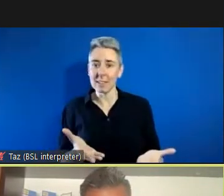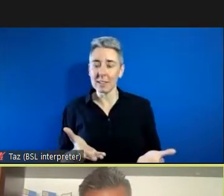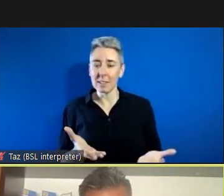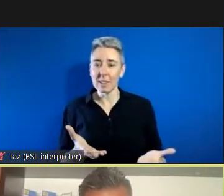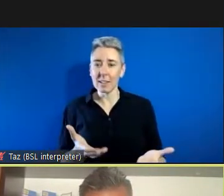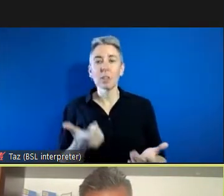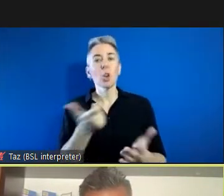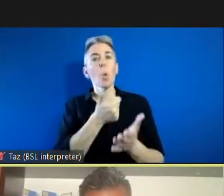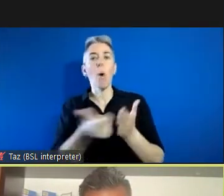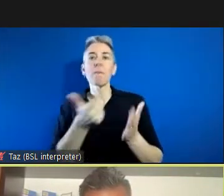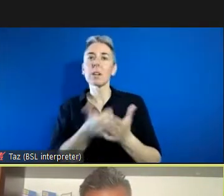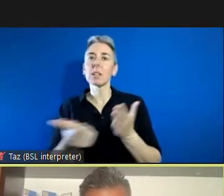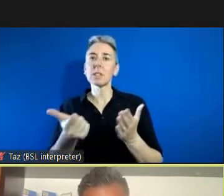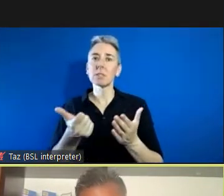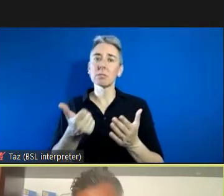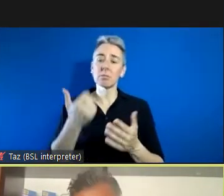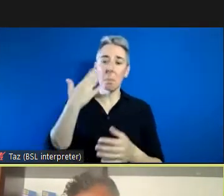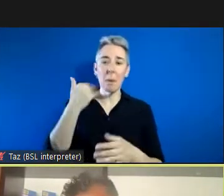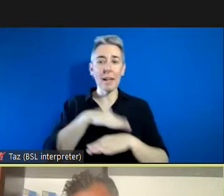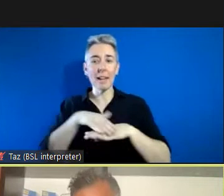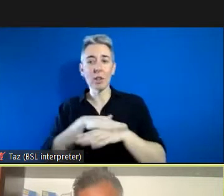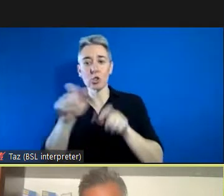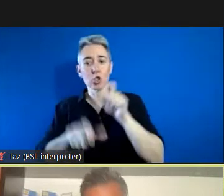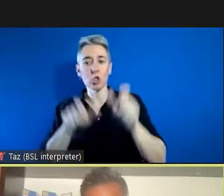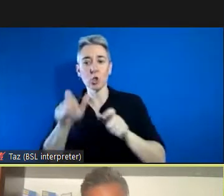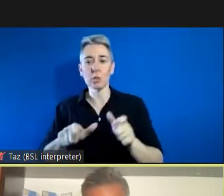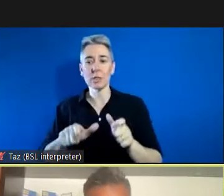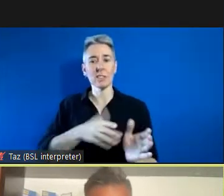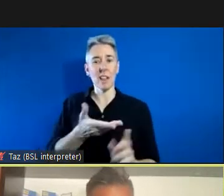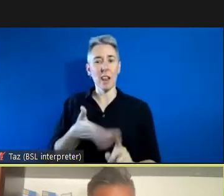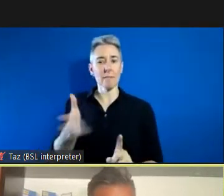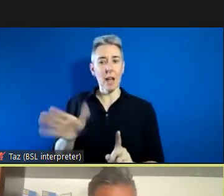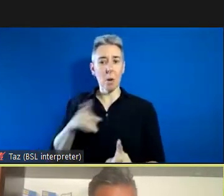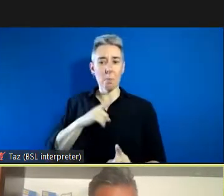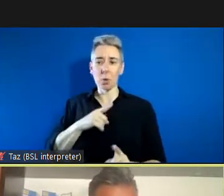not part of their social capital. It's an issue of shame in some places. And there are